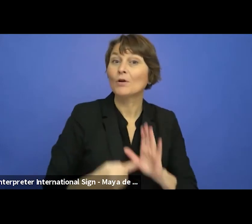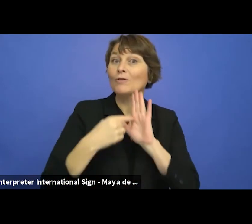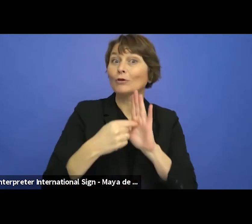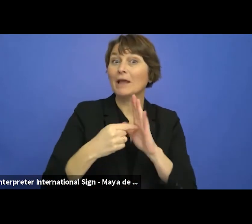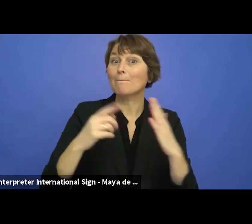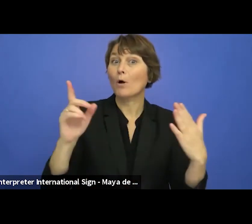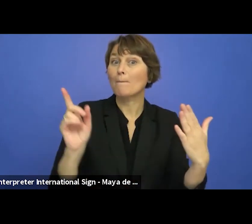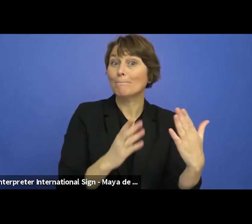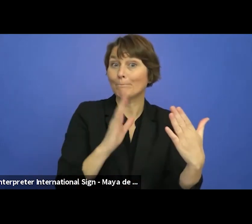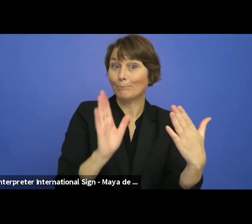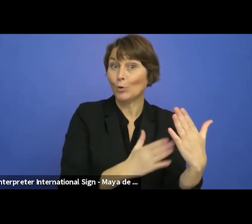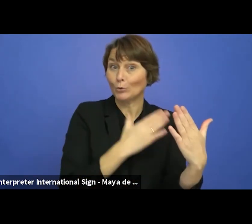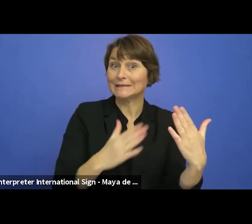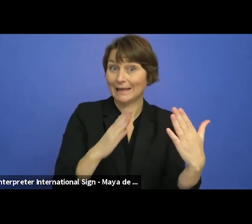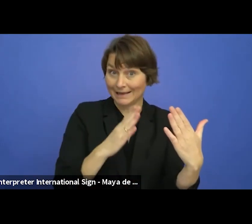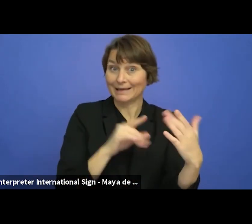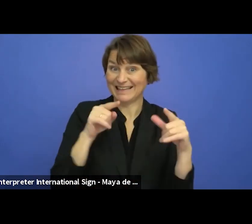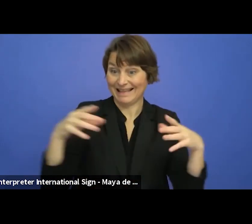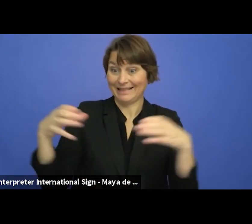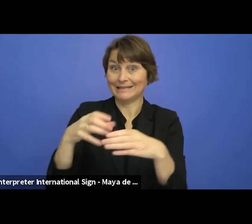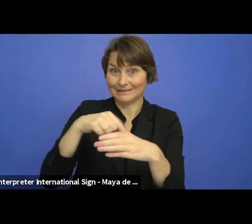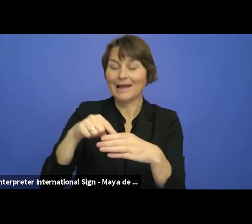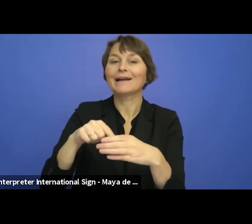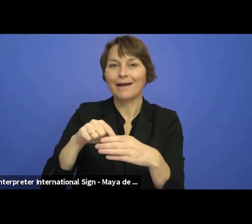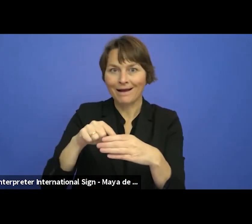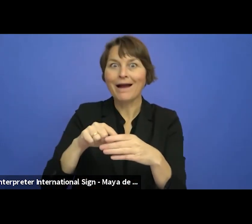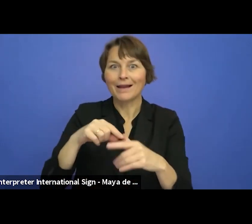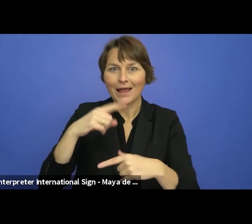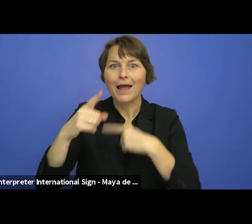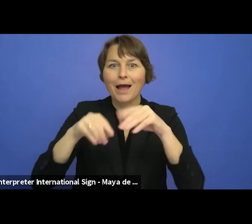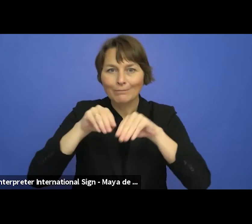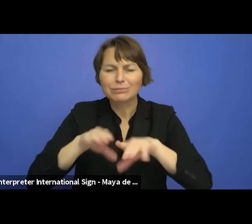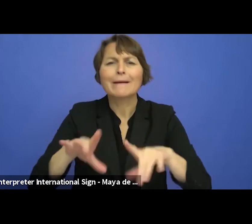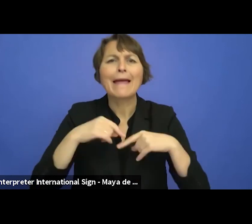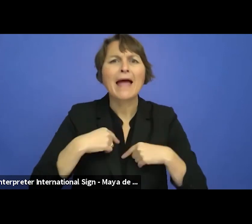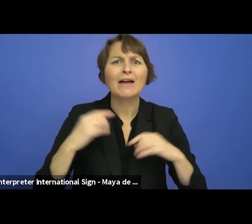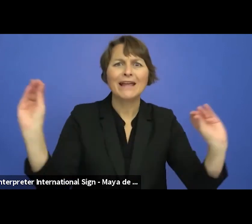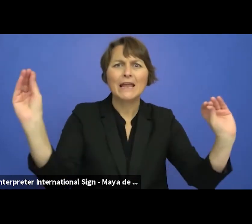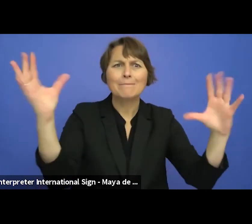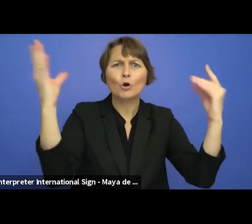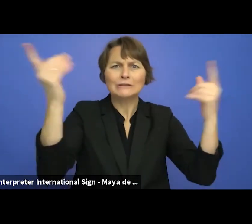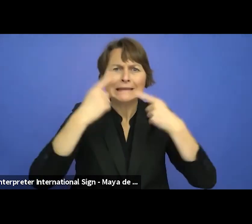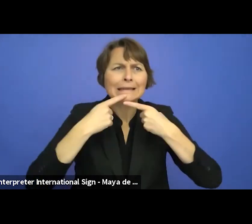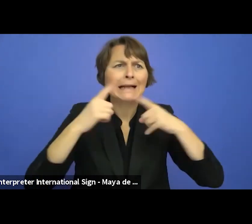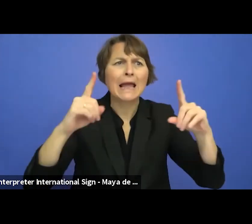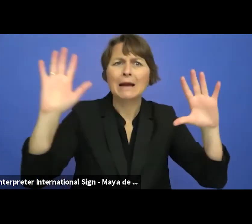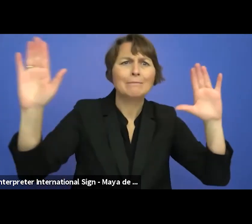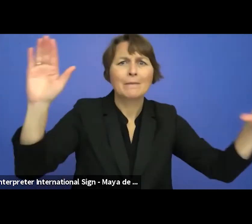along this line with the Music Declares Emergency and I'm very glad to hear that later today you